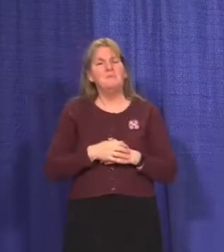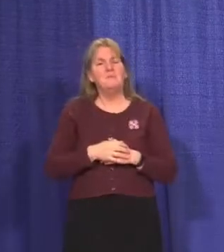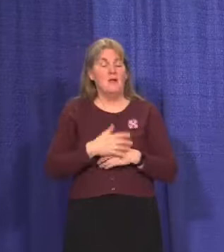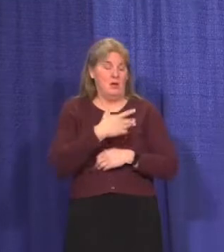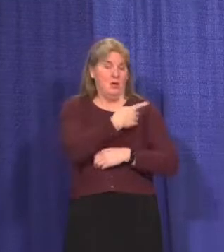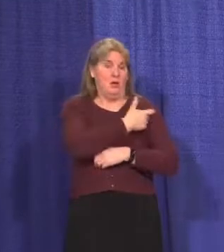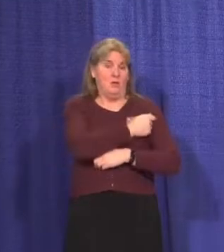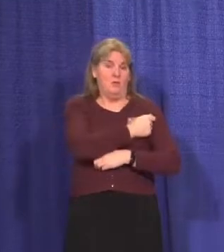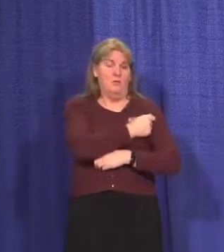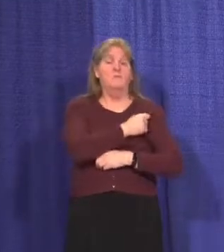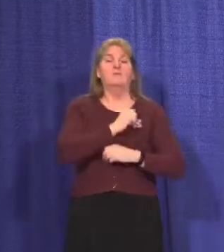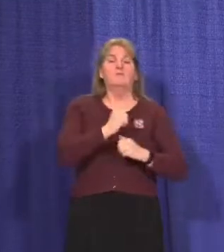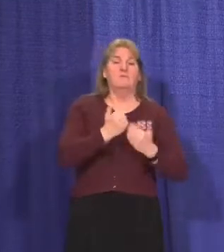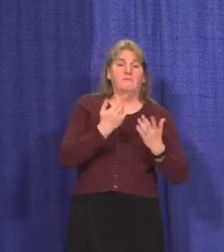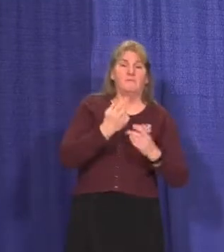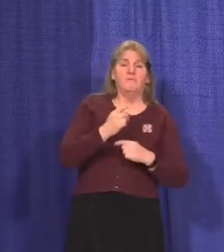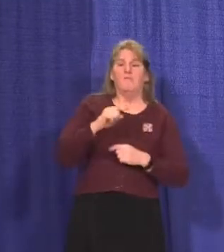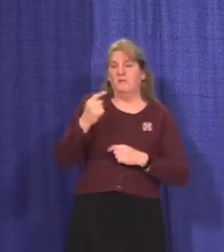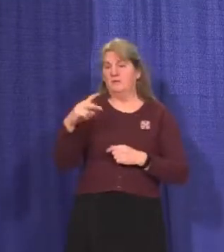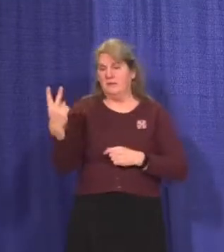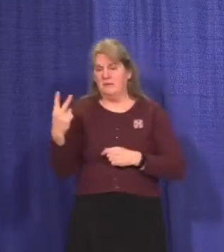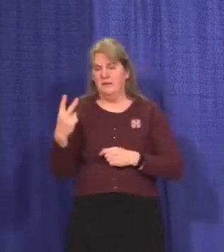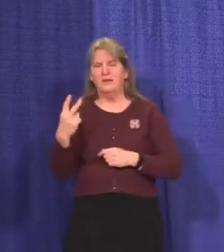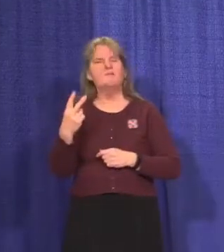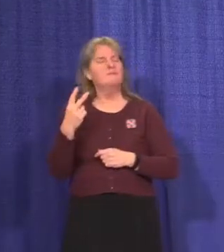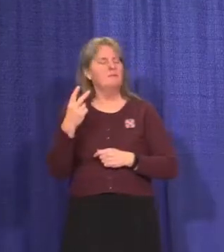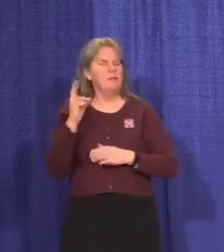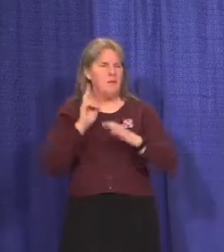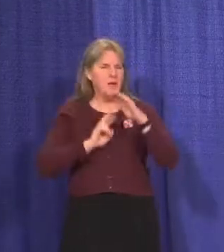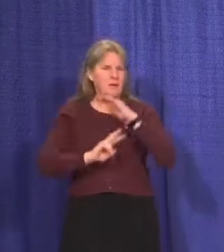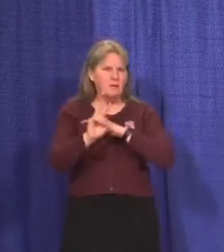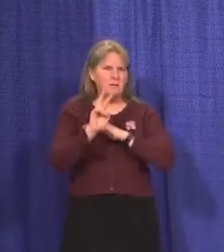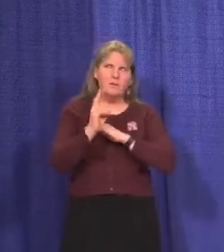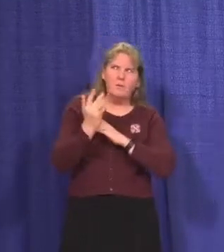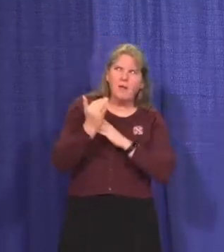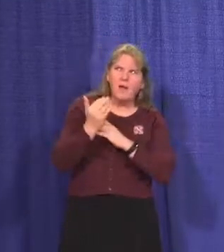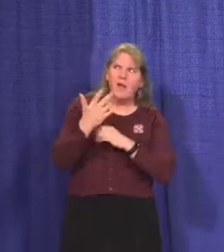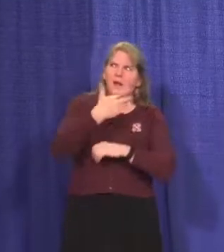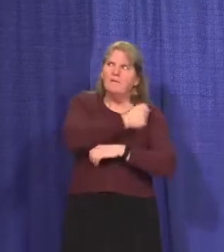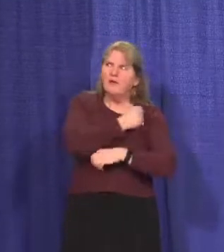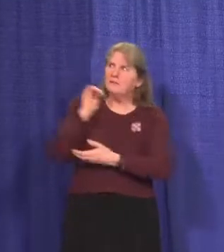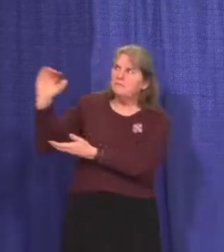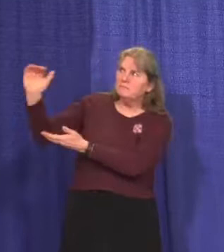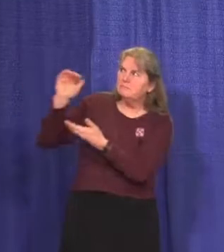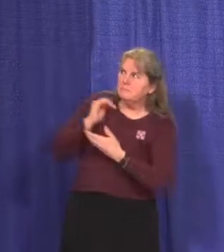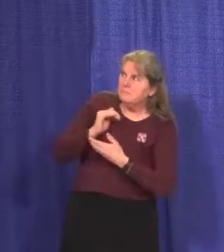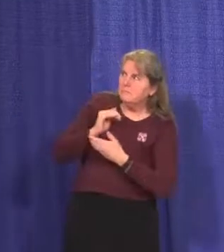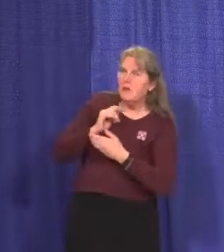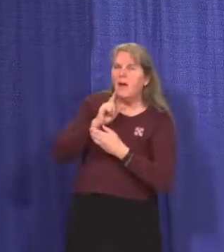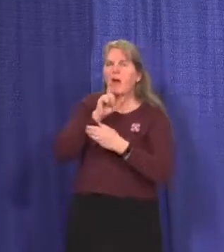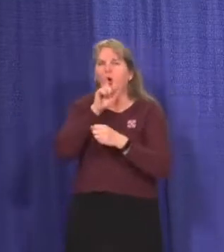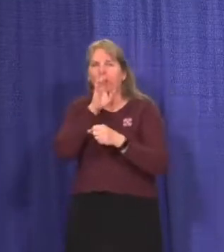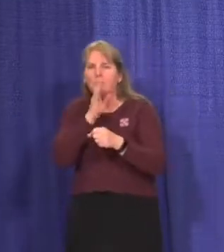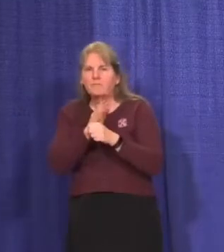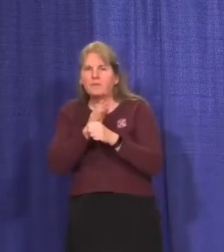looking forward to the allocation and the dates of the March vaccine shipments and we